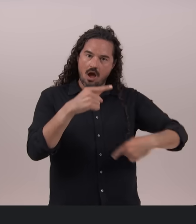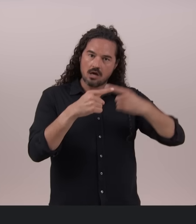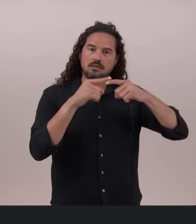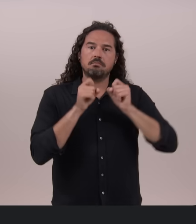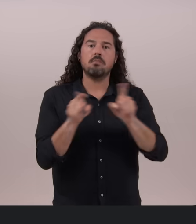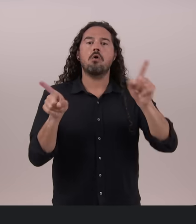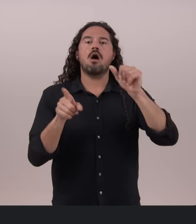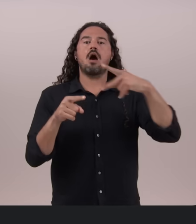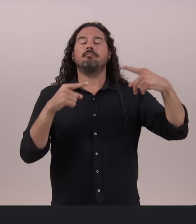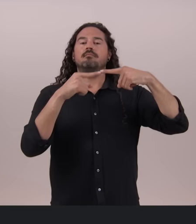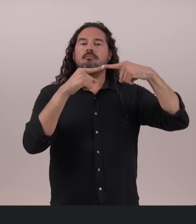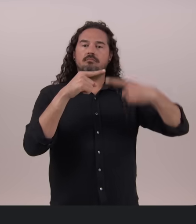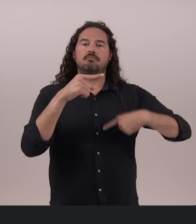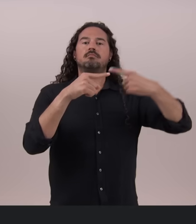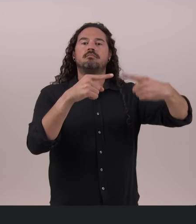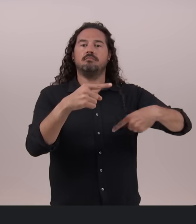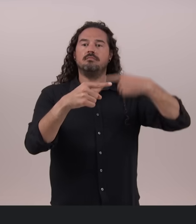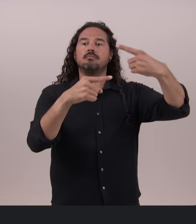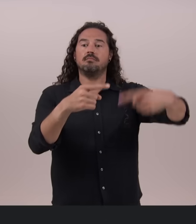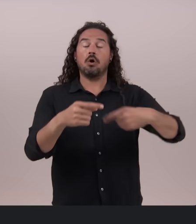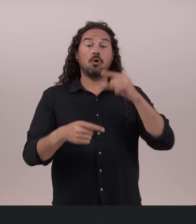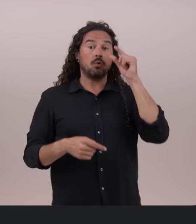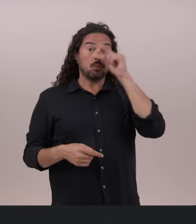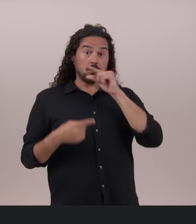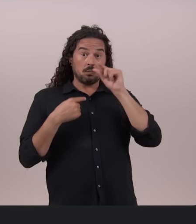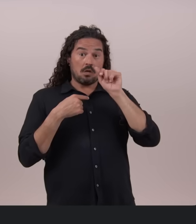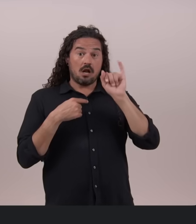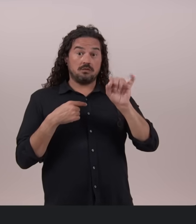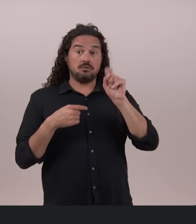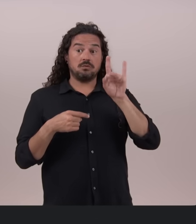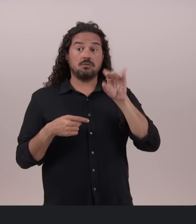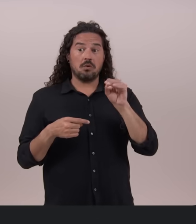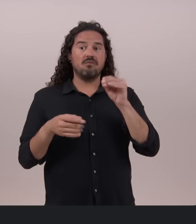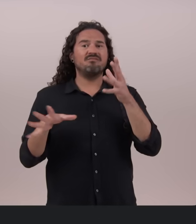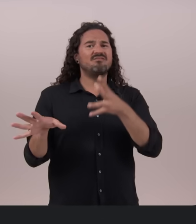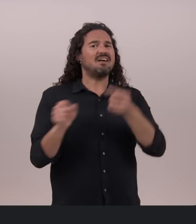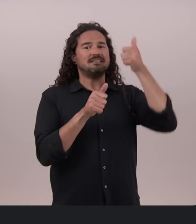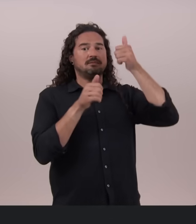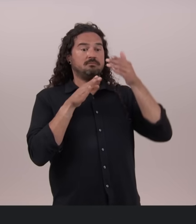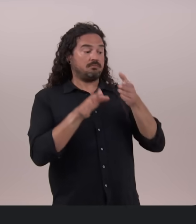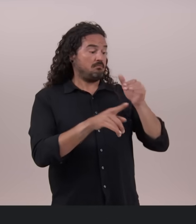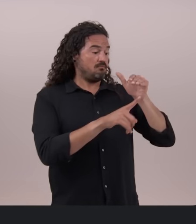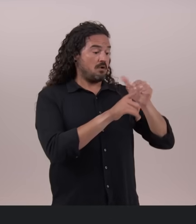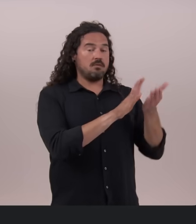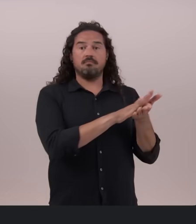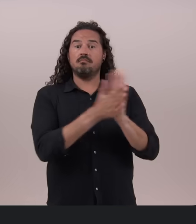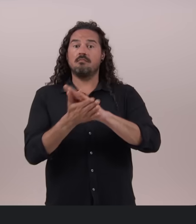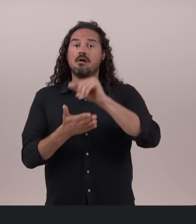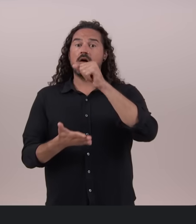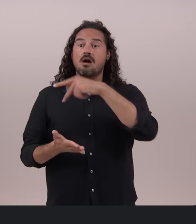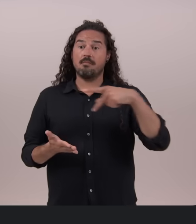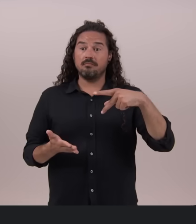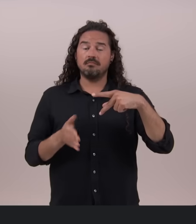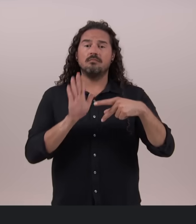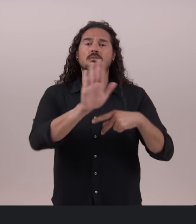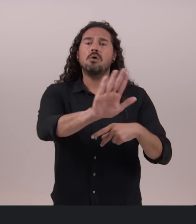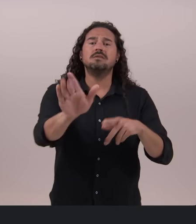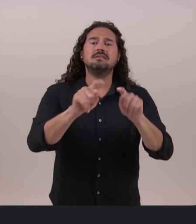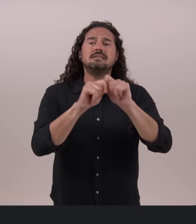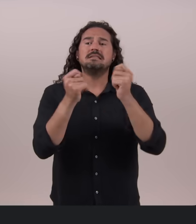And while Google AI Studio is the fastest path from prompt to app, as your team evolves, moving to a local development platform